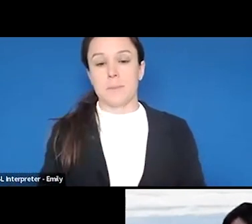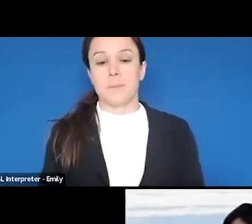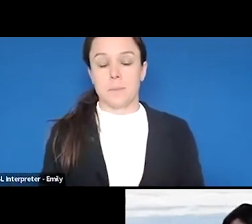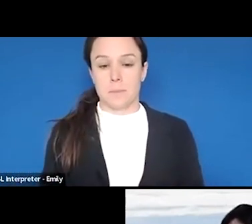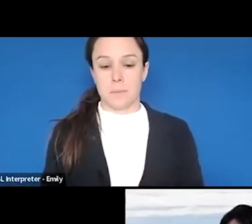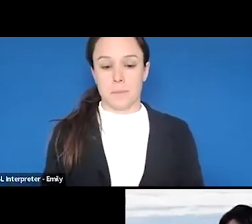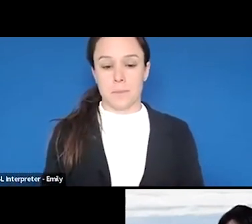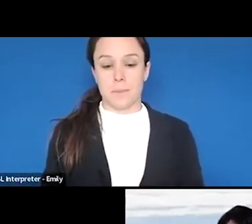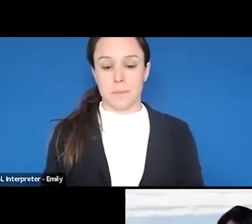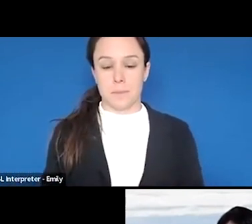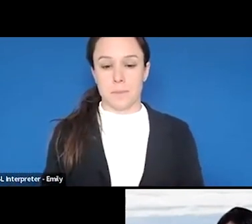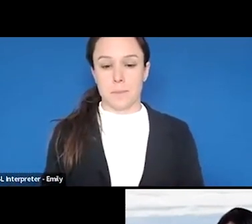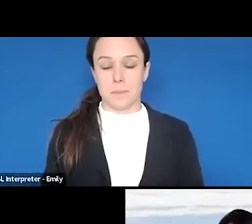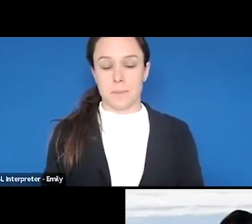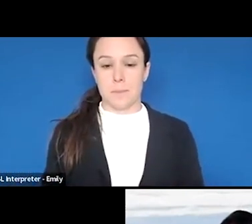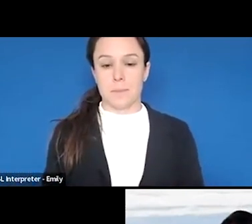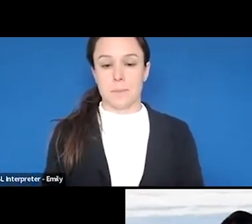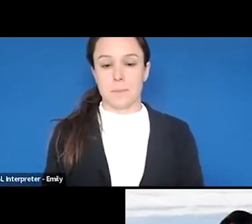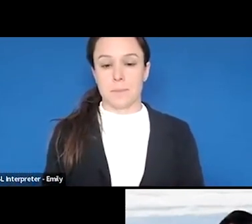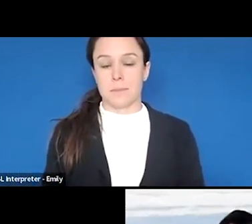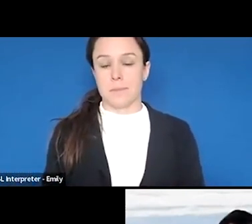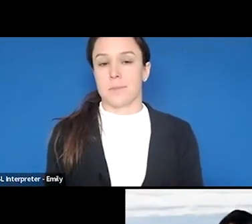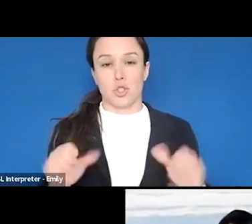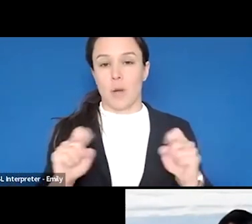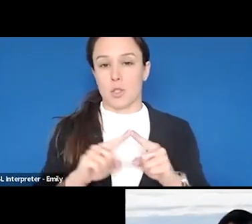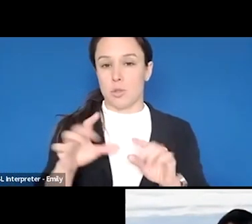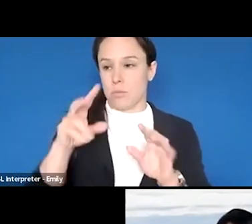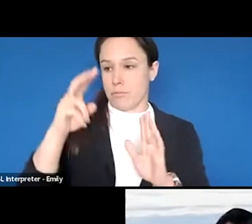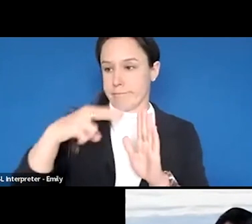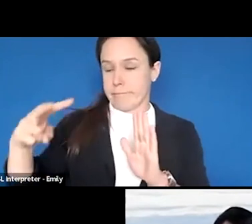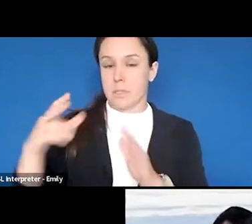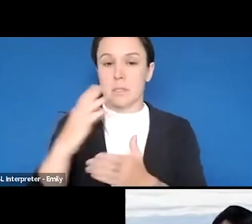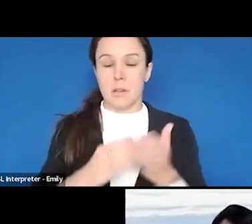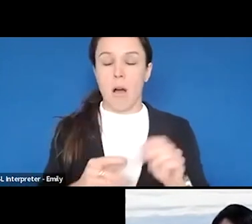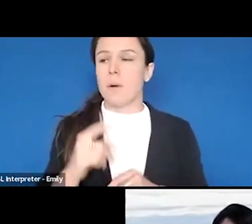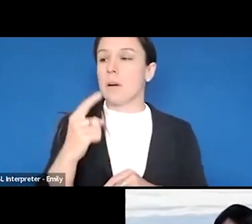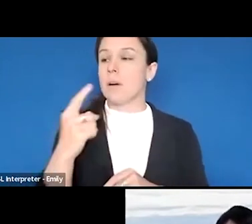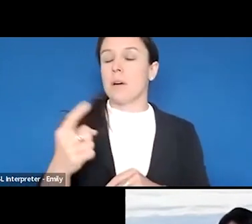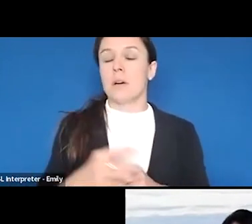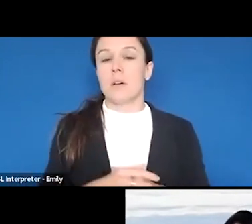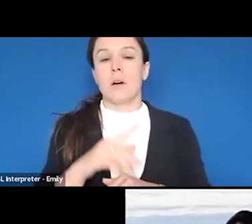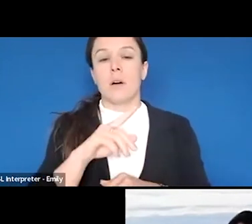let me see if I can't pick up some of them. There's a question from Lowell Christie.